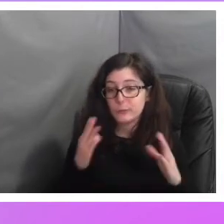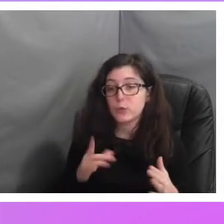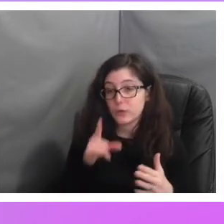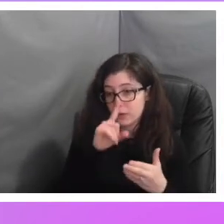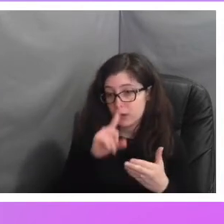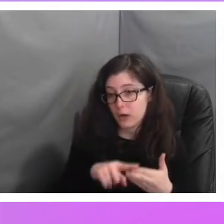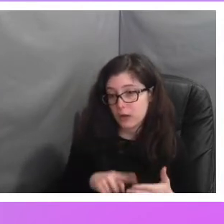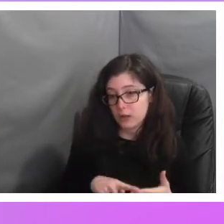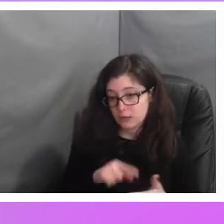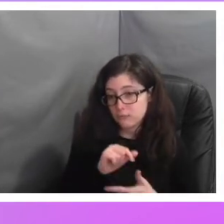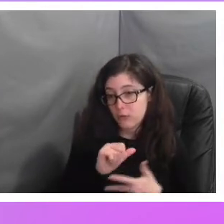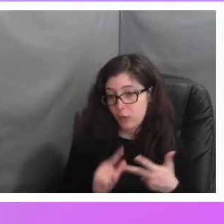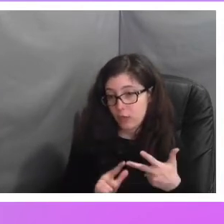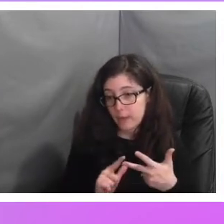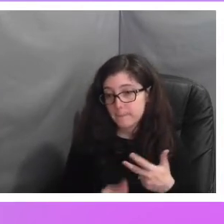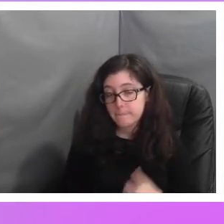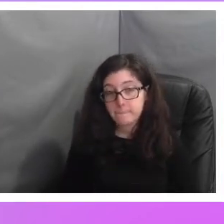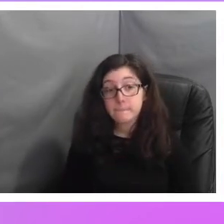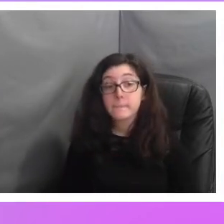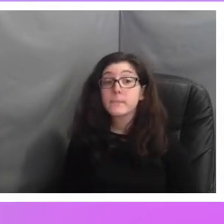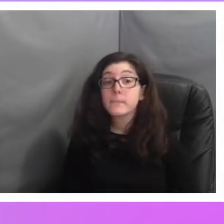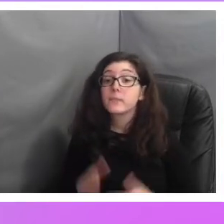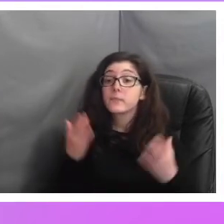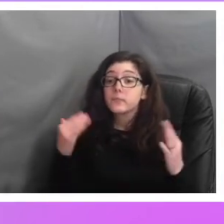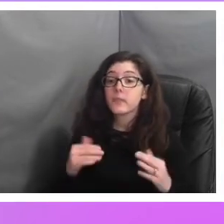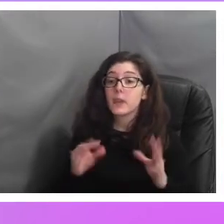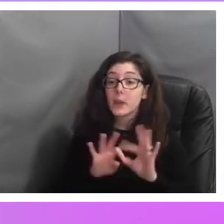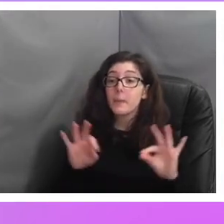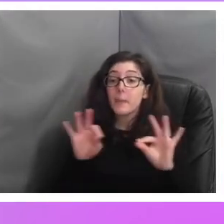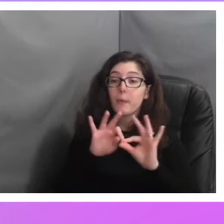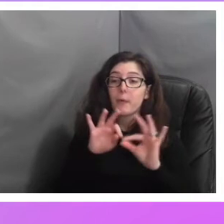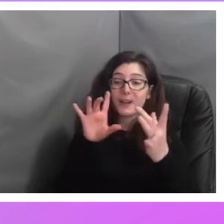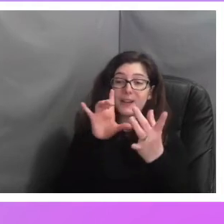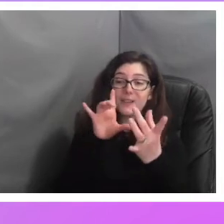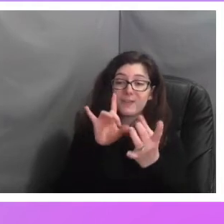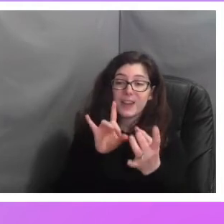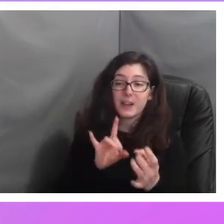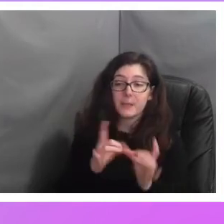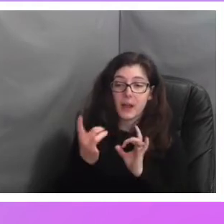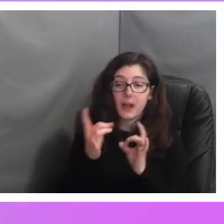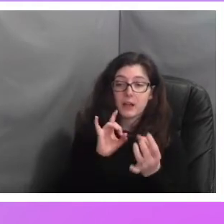And then it's really important to get feedback. This is not just the process